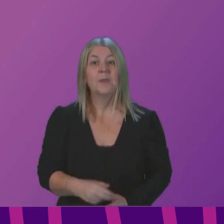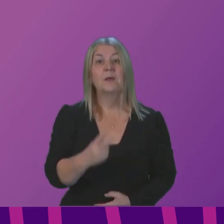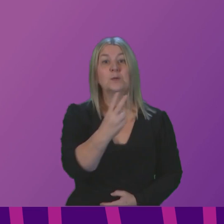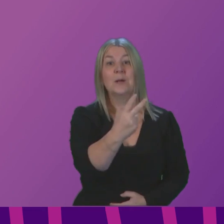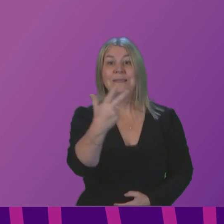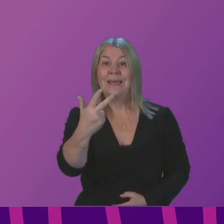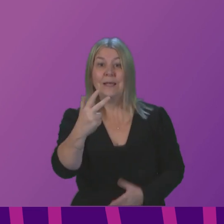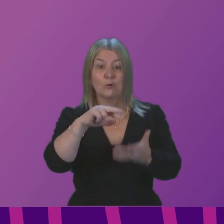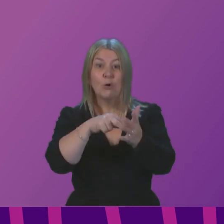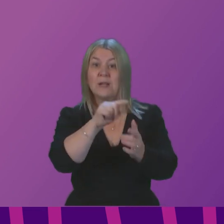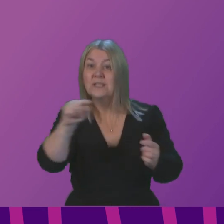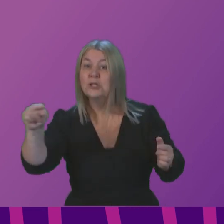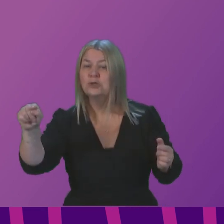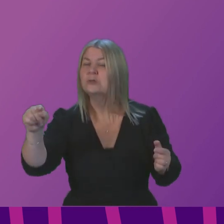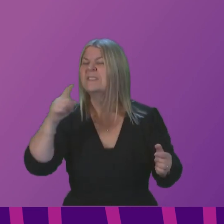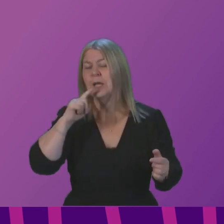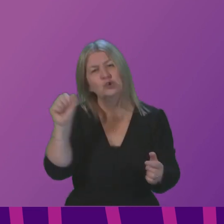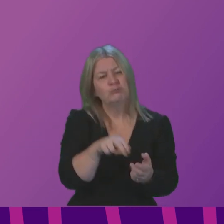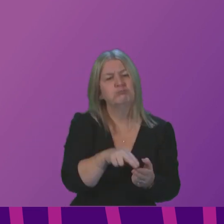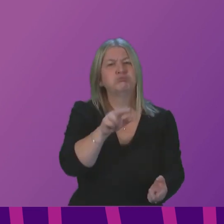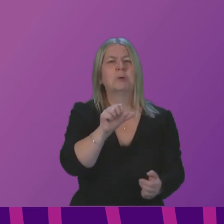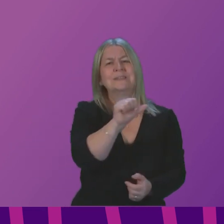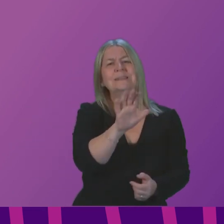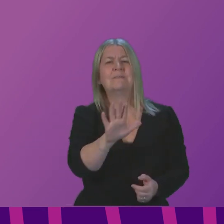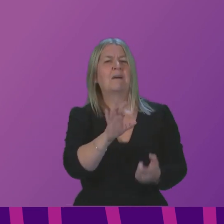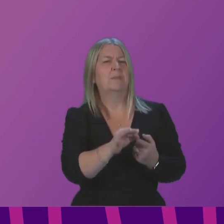to say that it should be 65p. Will she back the science?